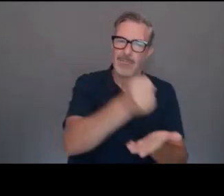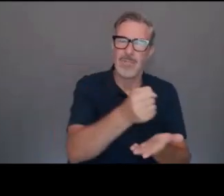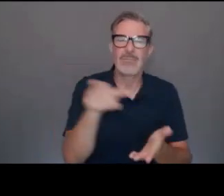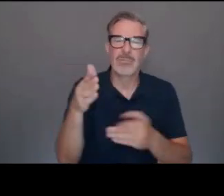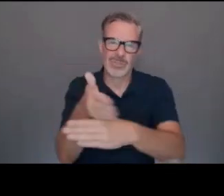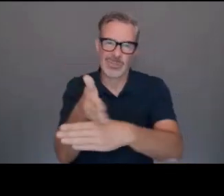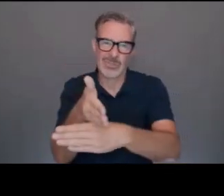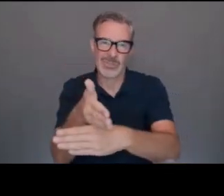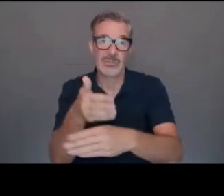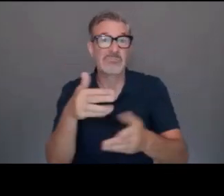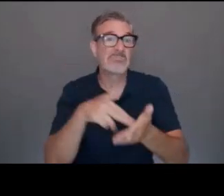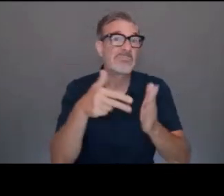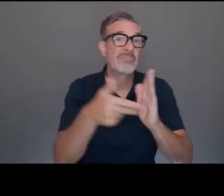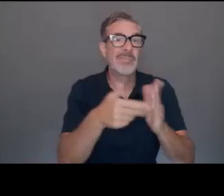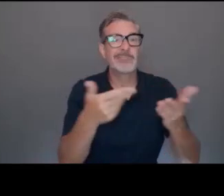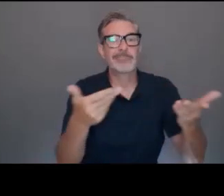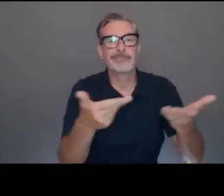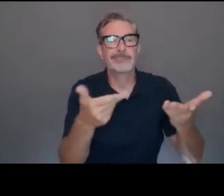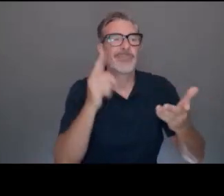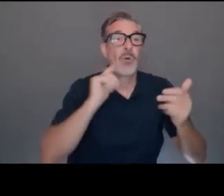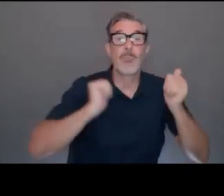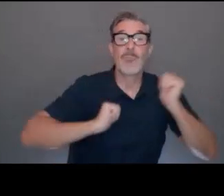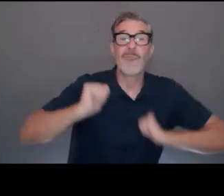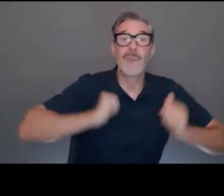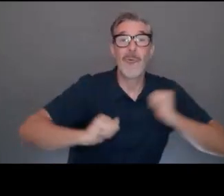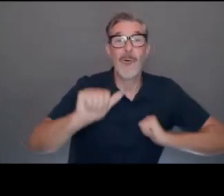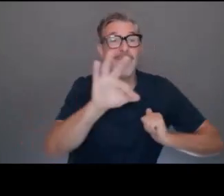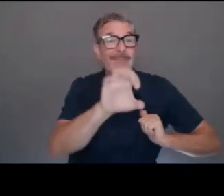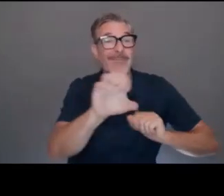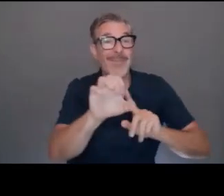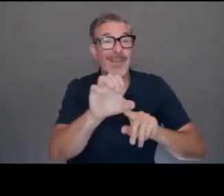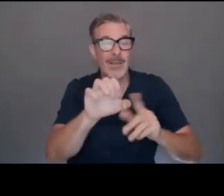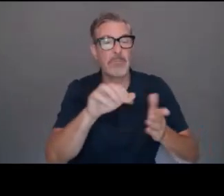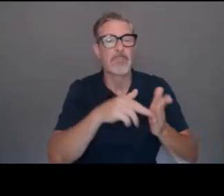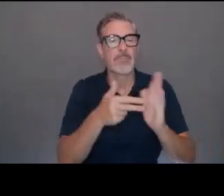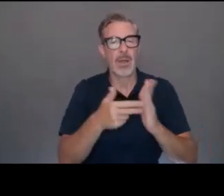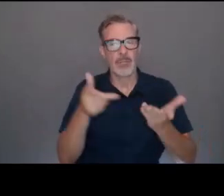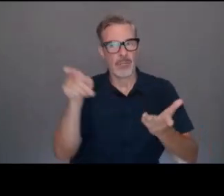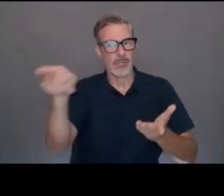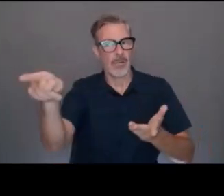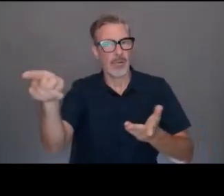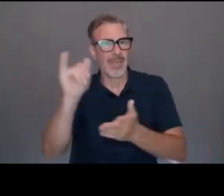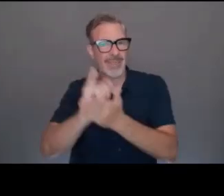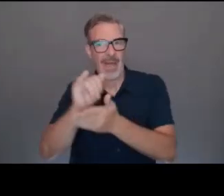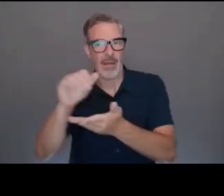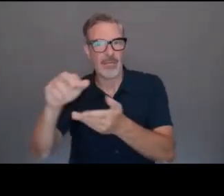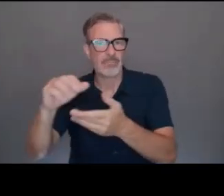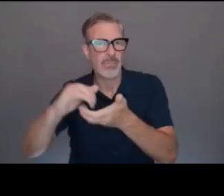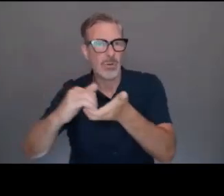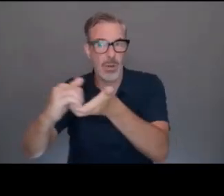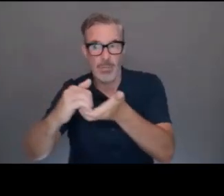presenting artist, groups, or organization, providing a share of the